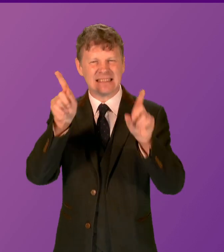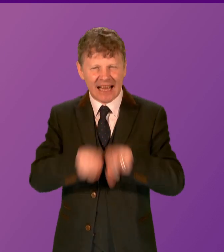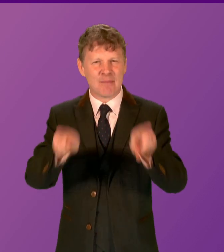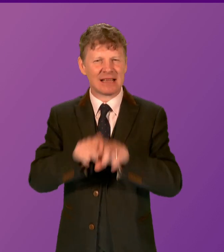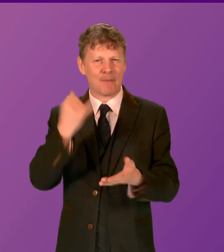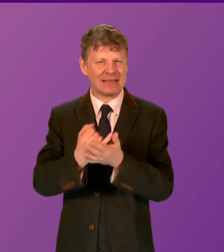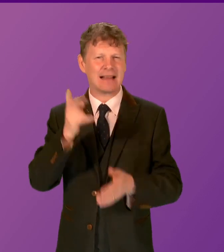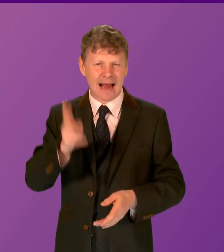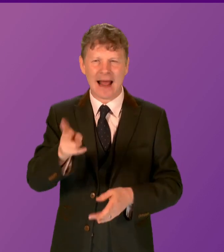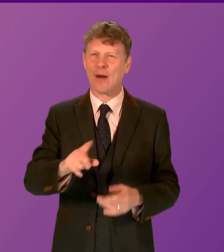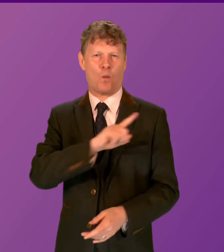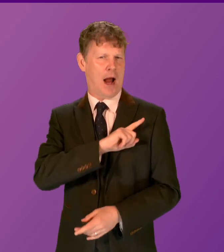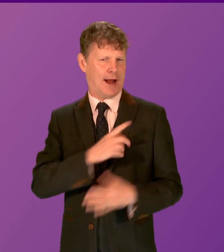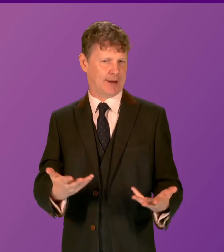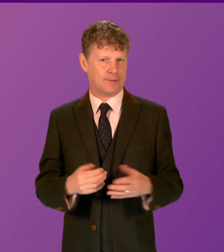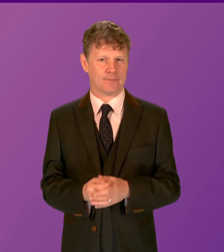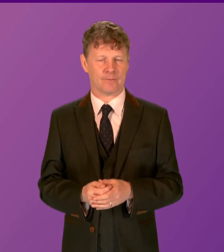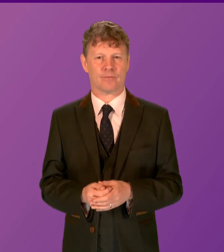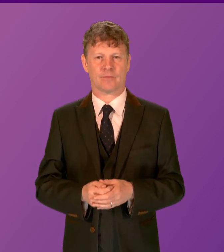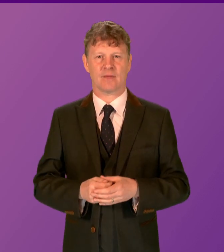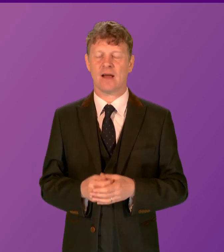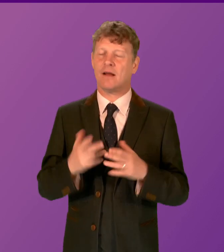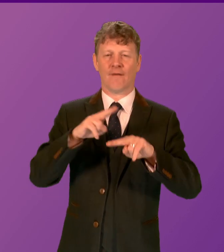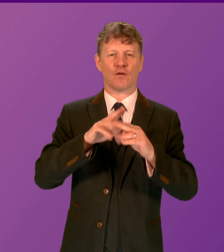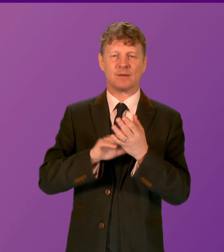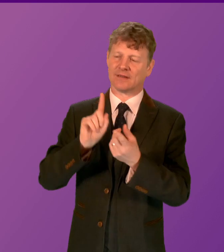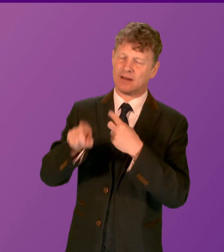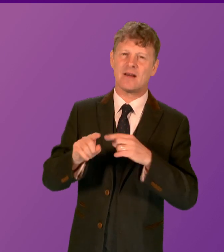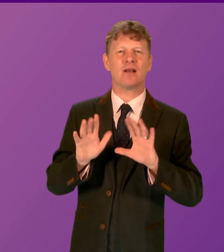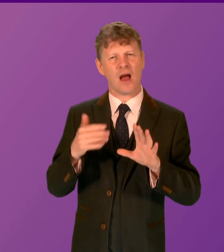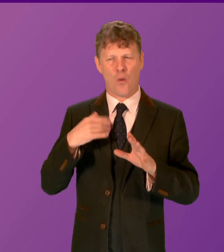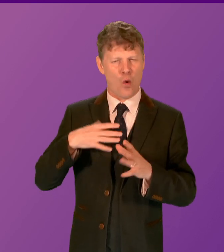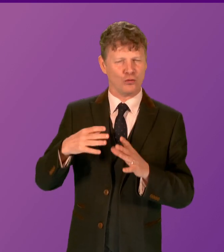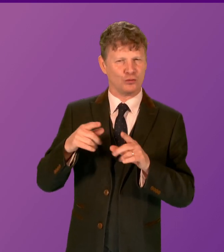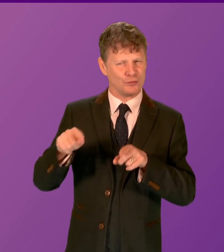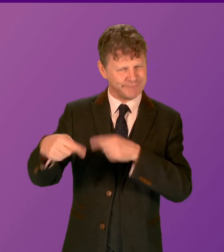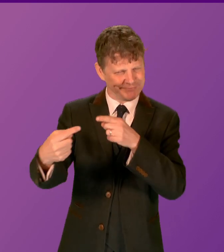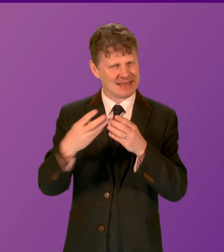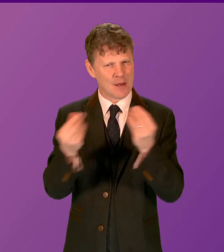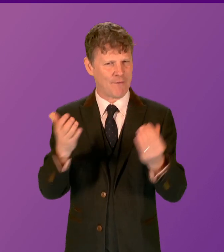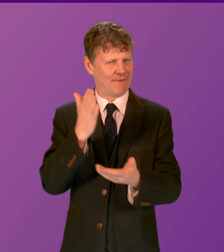I will try to inject some facts into this discussion.